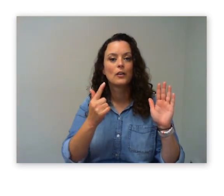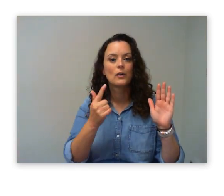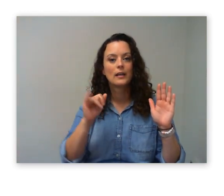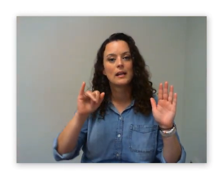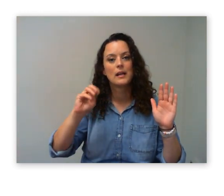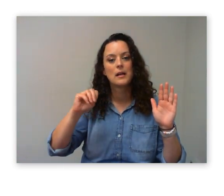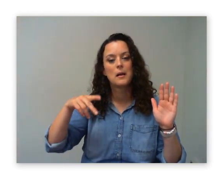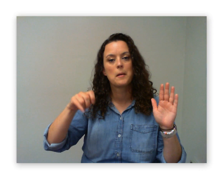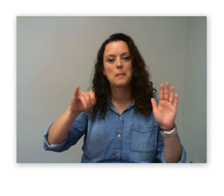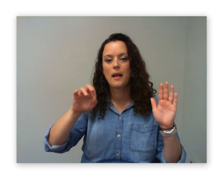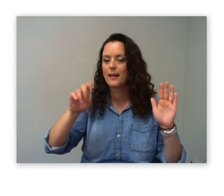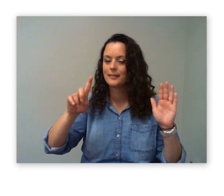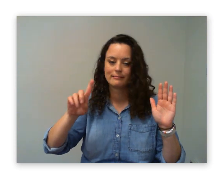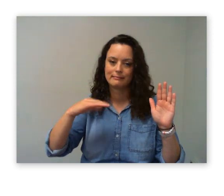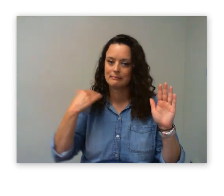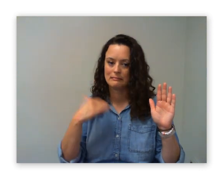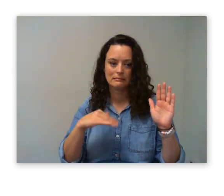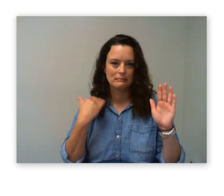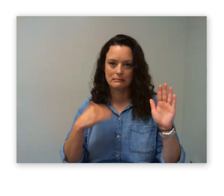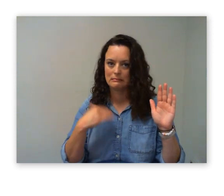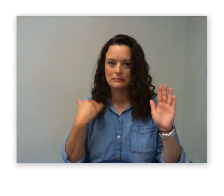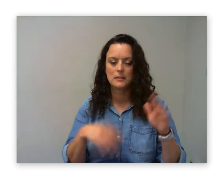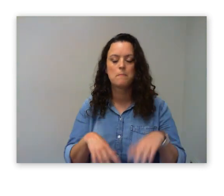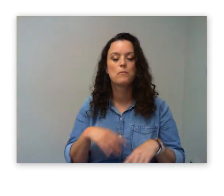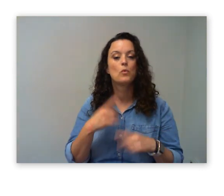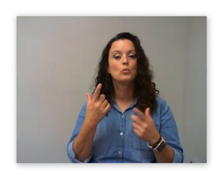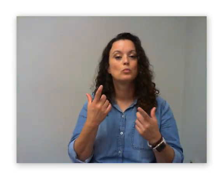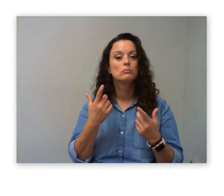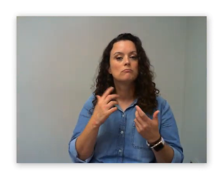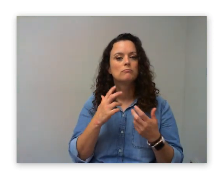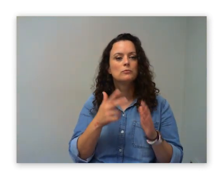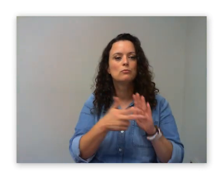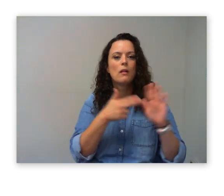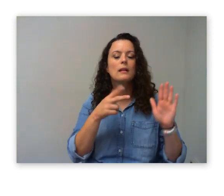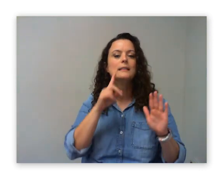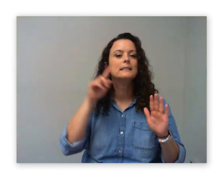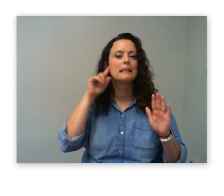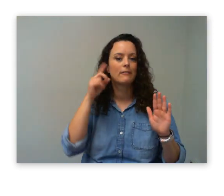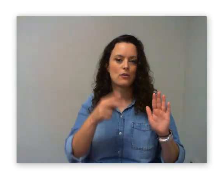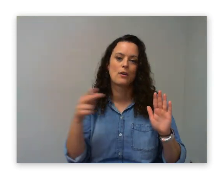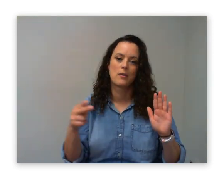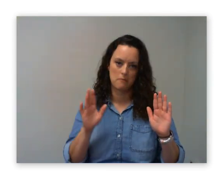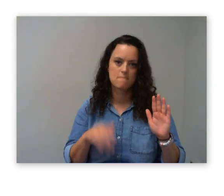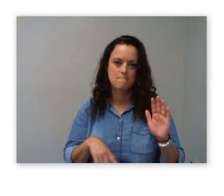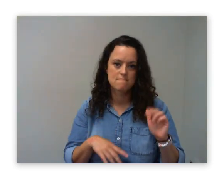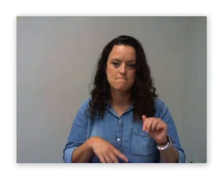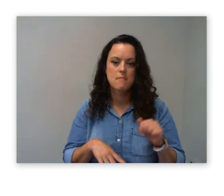so deaf or hard of hearing is how you refer to people um you don't need to yell